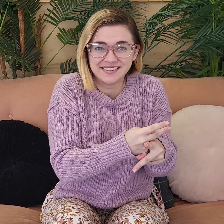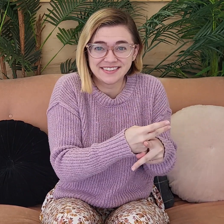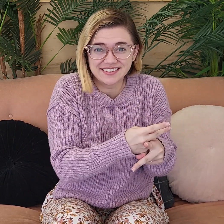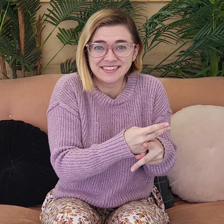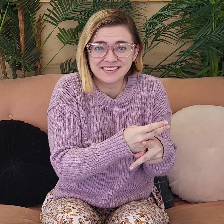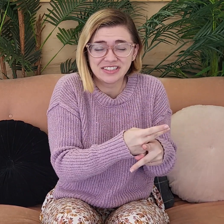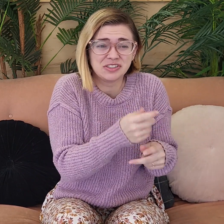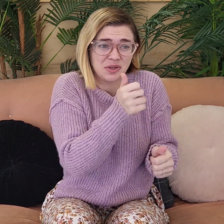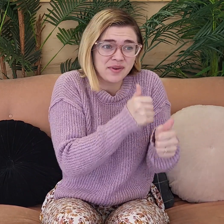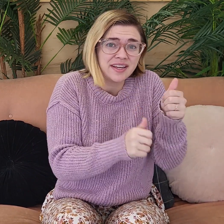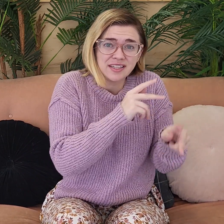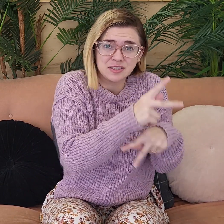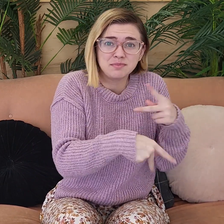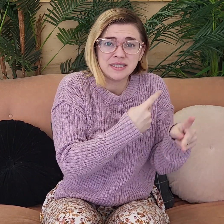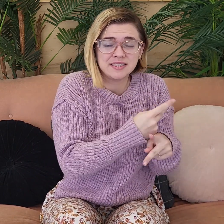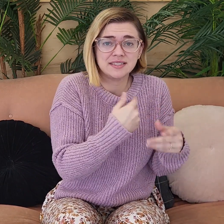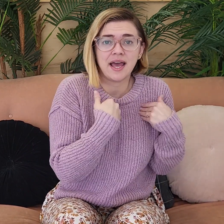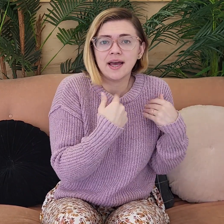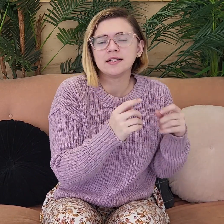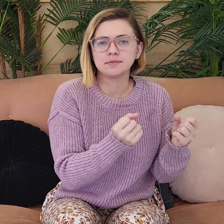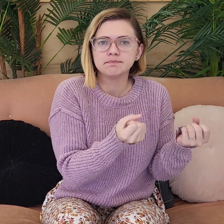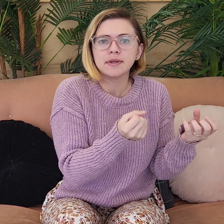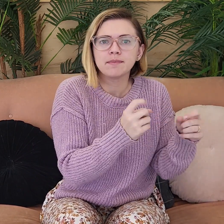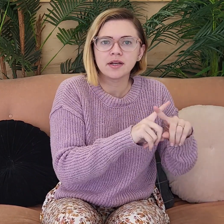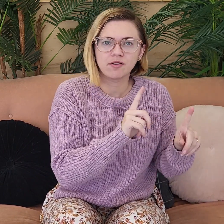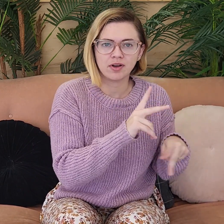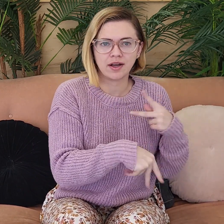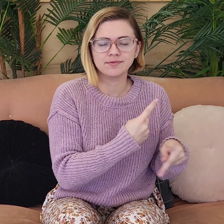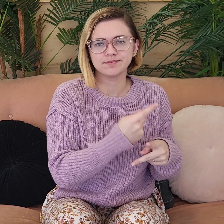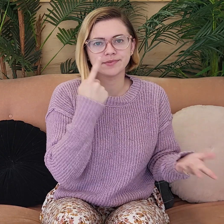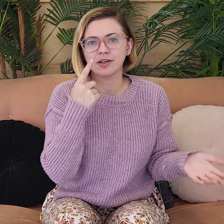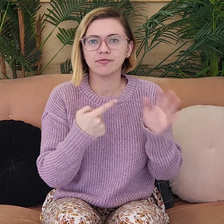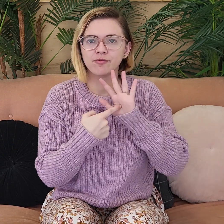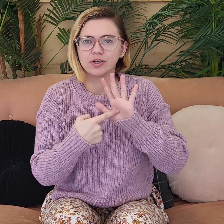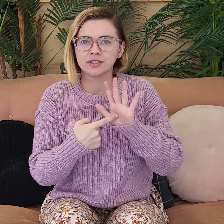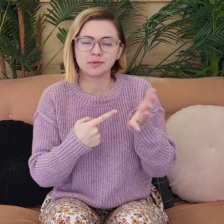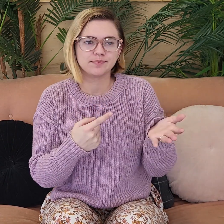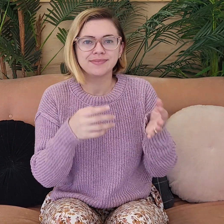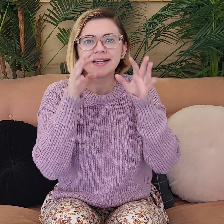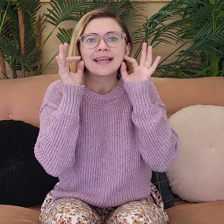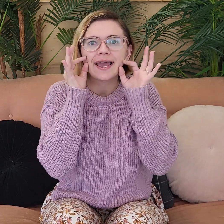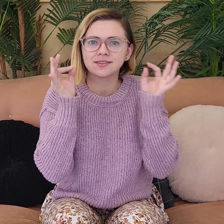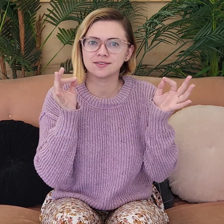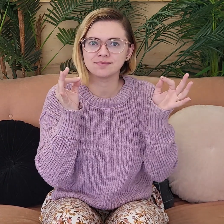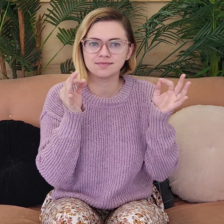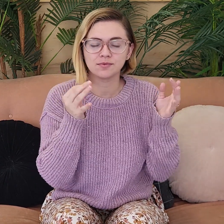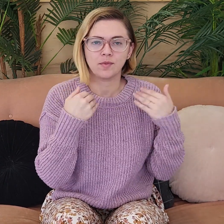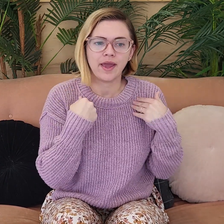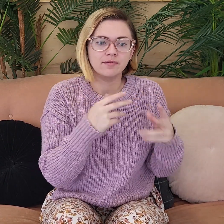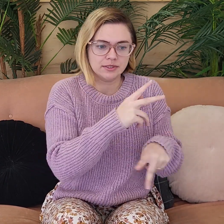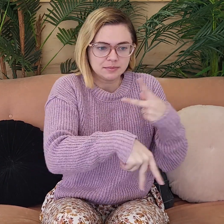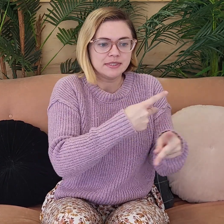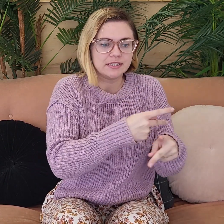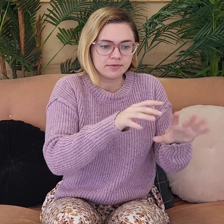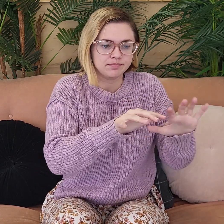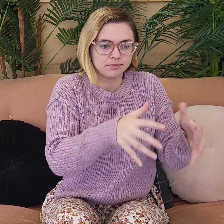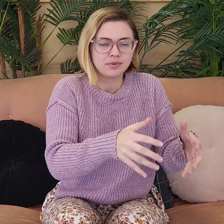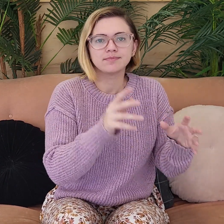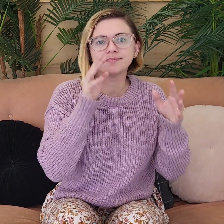in that specific animal. So that specific species, they have different kinds, for example cats. We have